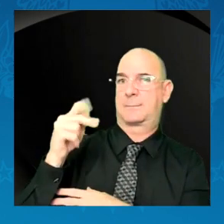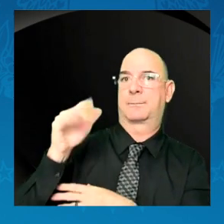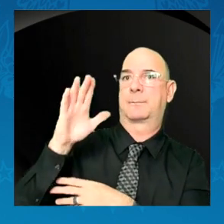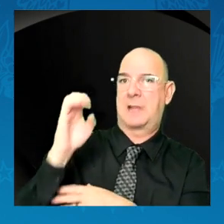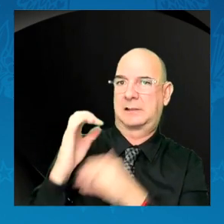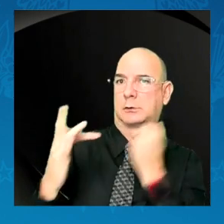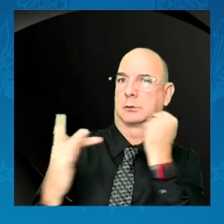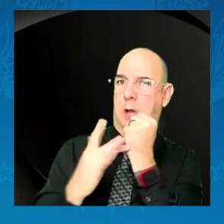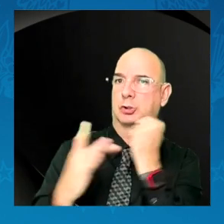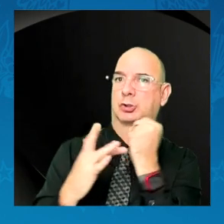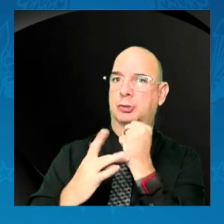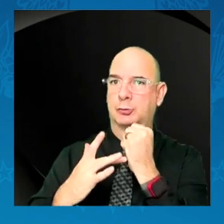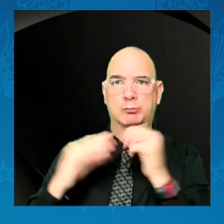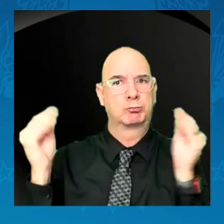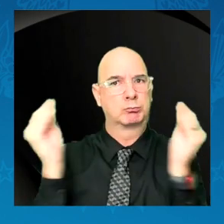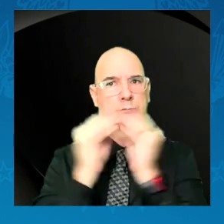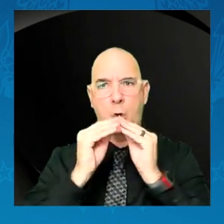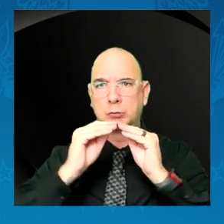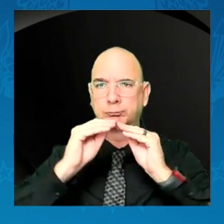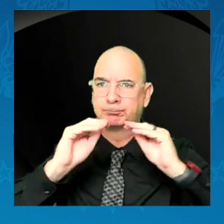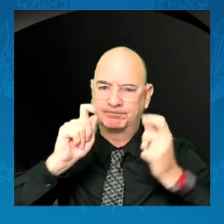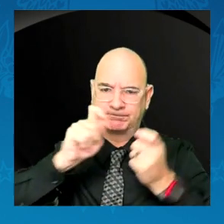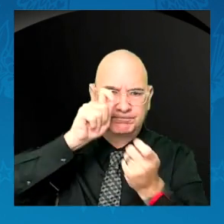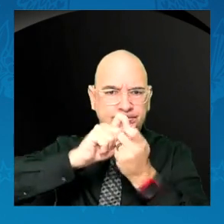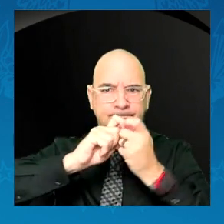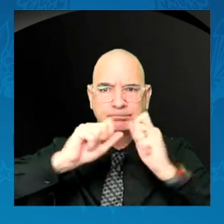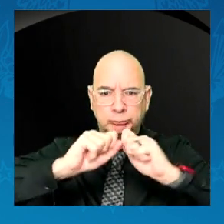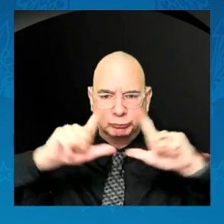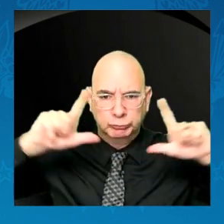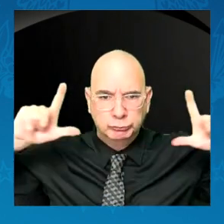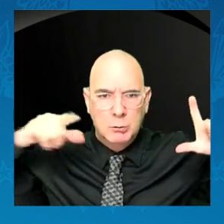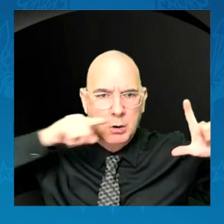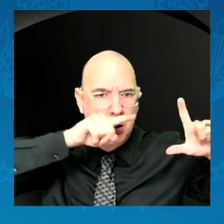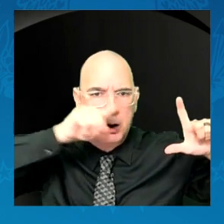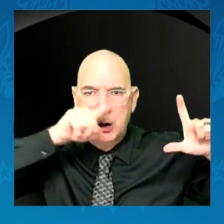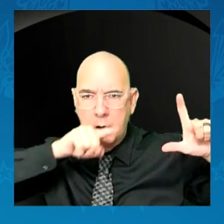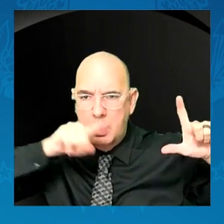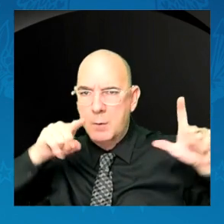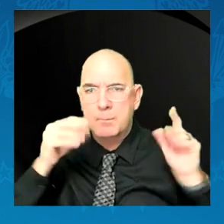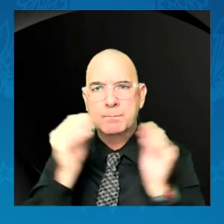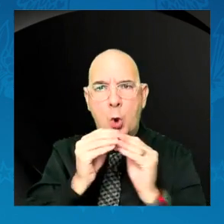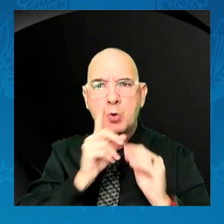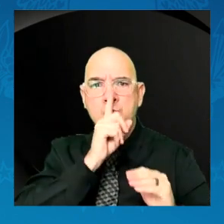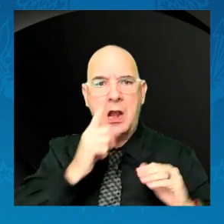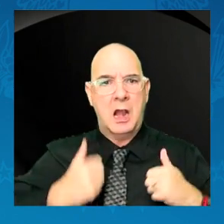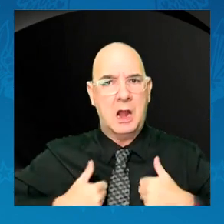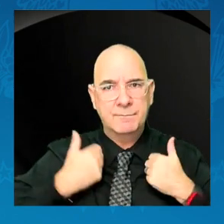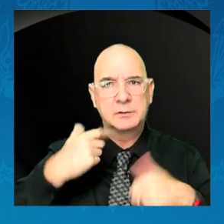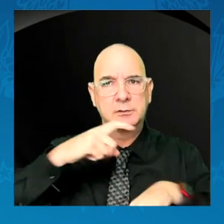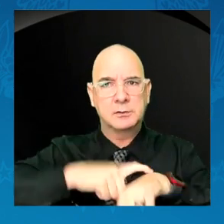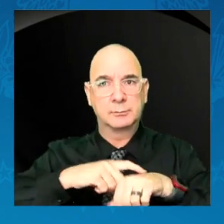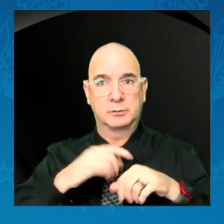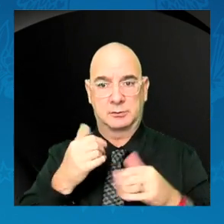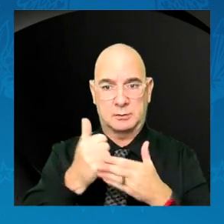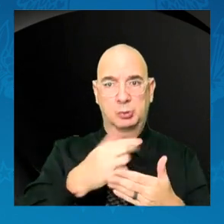and individual properties flood risk in the process. Our department and FEMA created a system